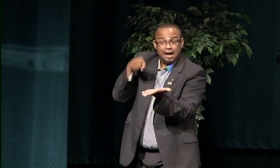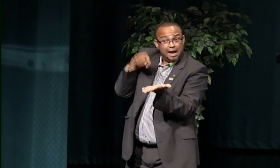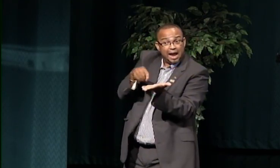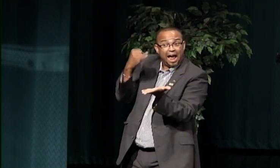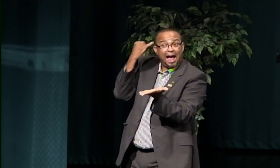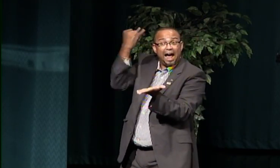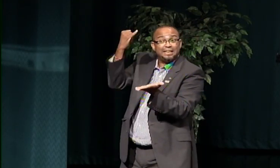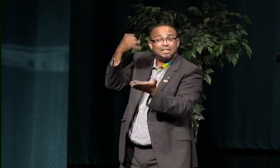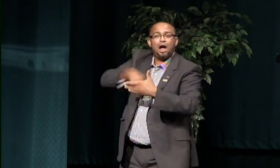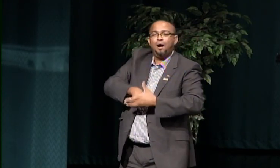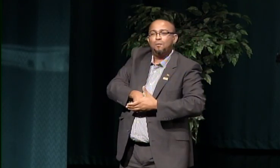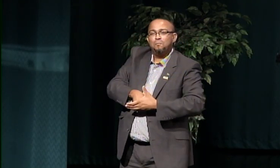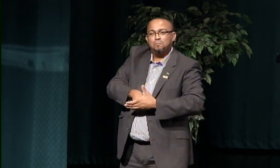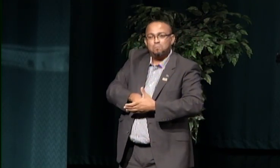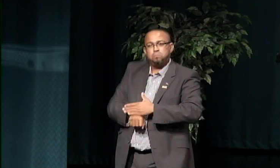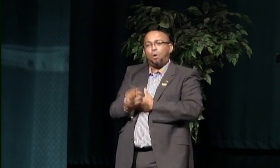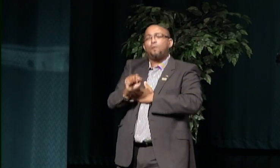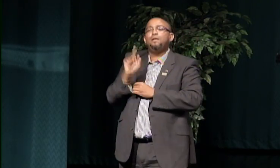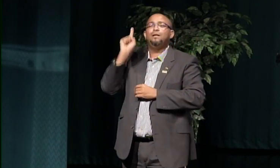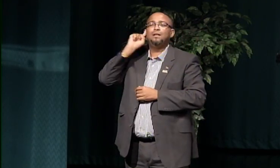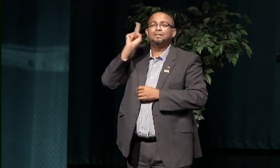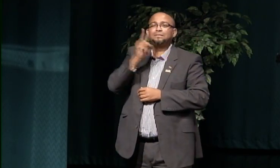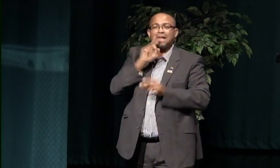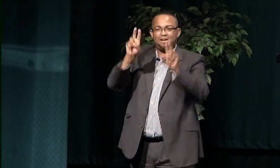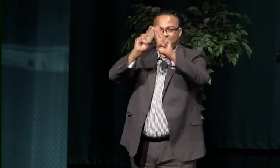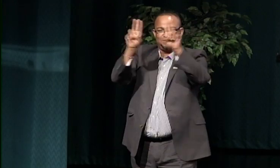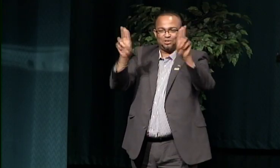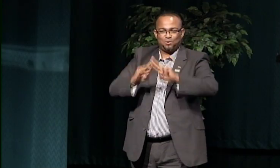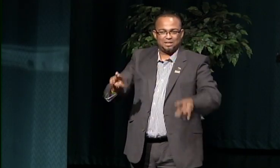of all of these representatives.